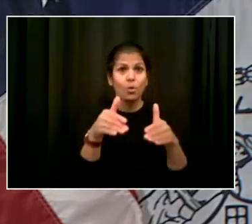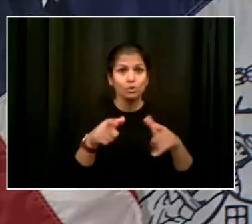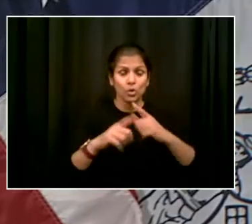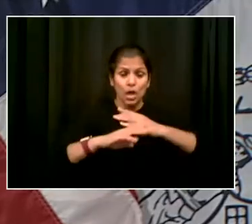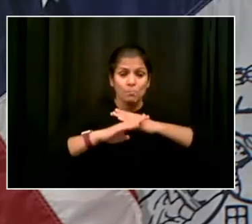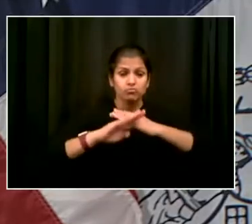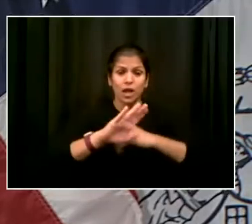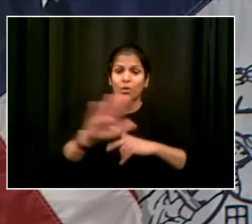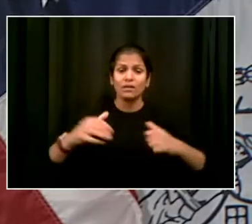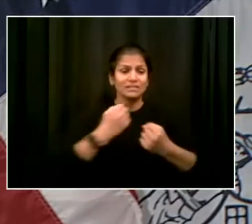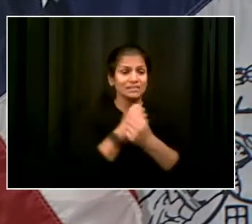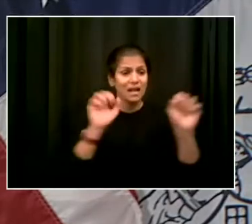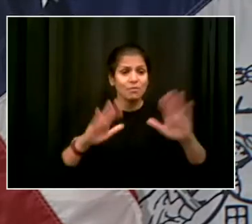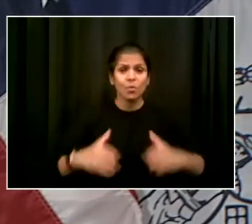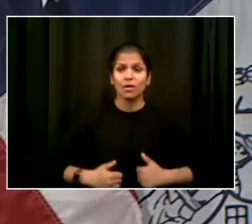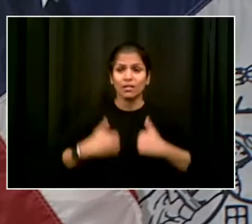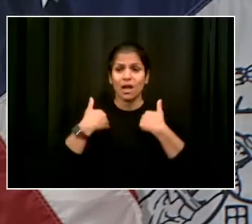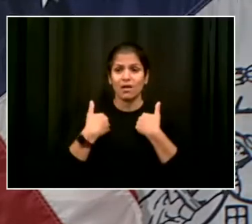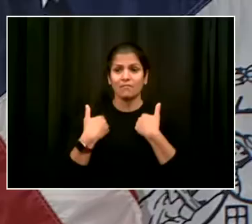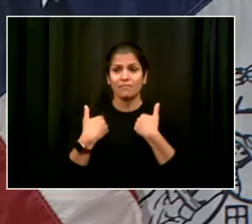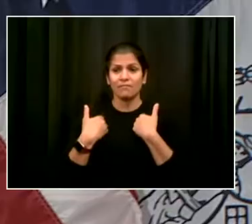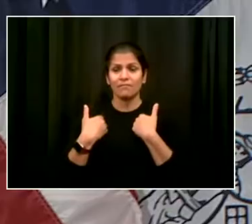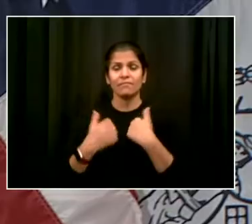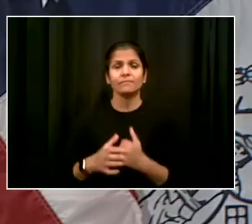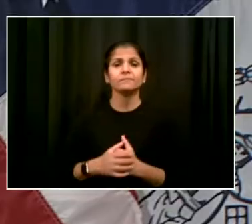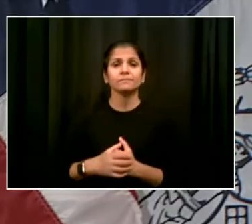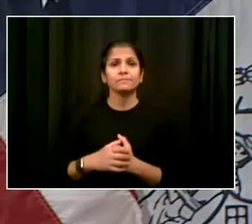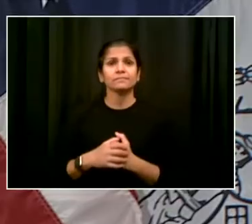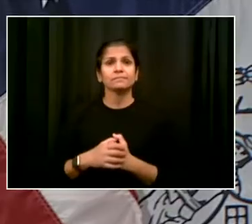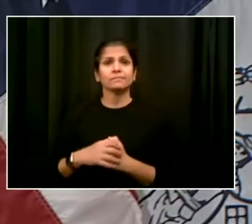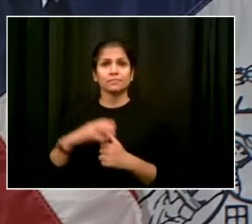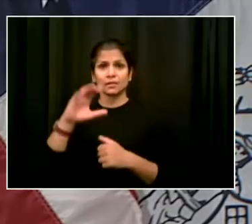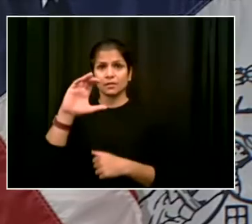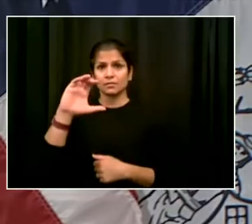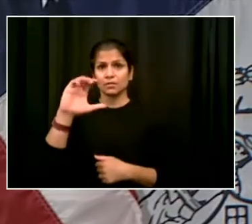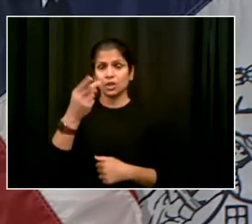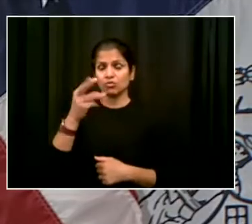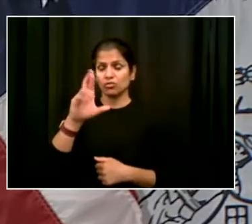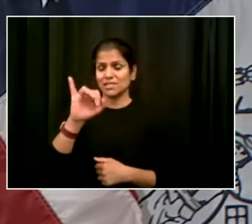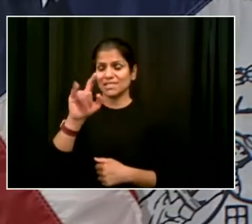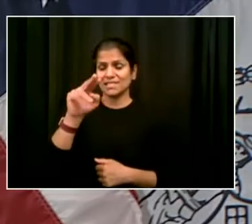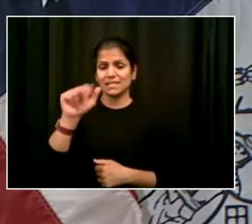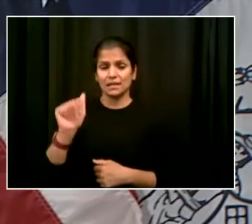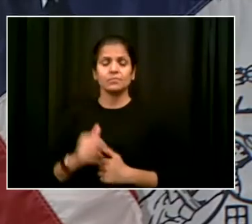NEED EVERYONE'S FOCUS ON PROTECTING EOPPLE'S LLESIV, THATATS 'WHWH ATWE